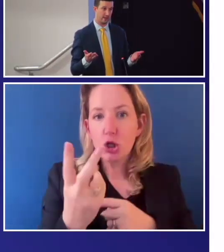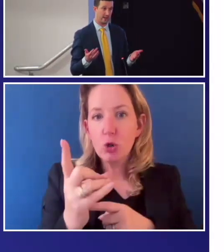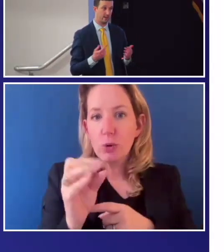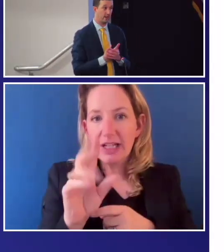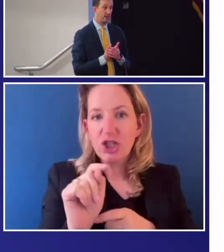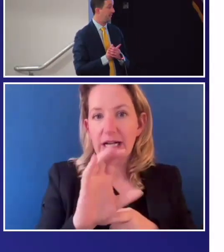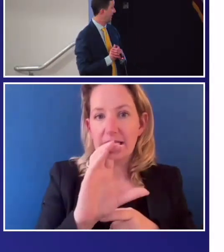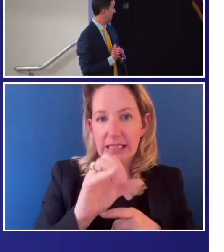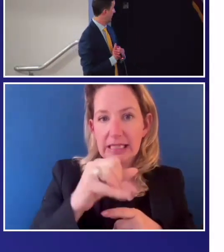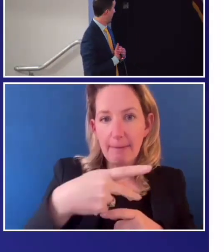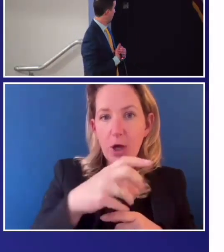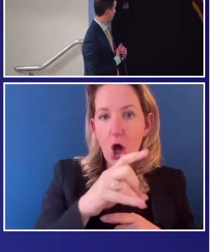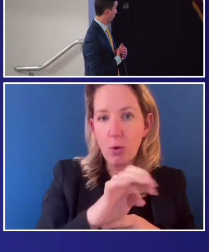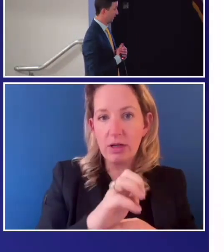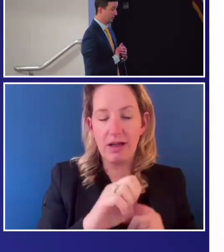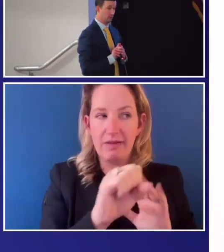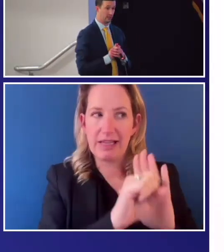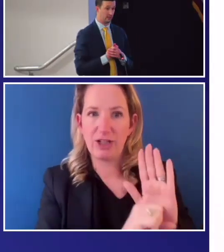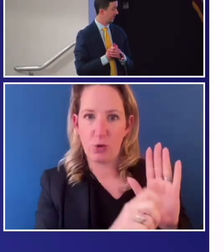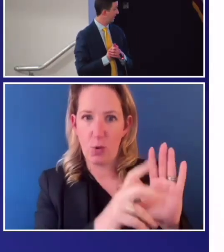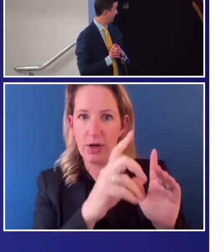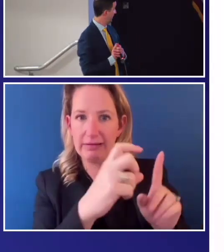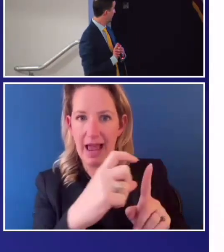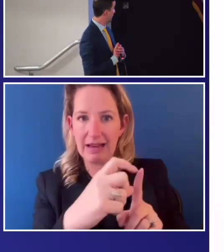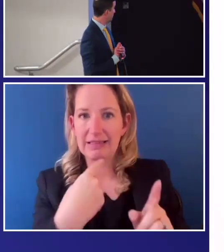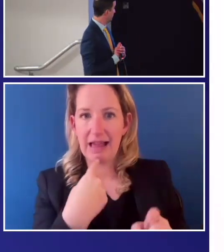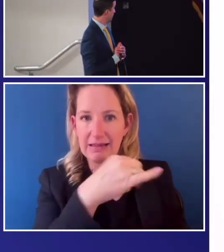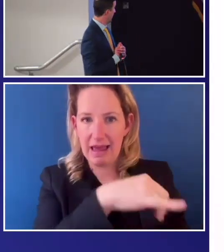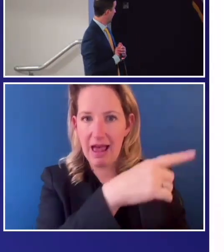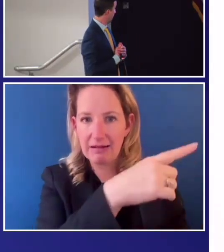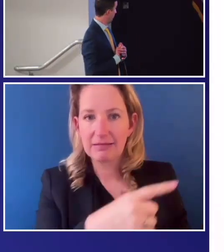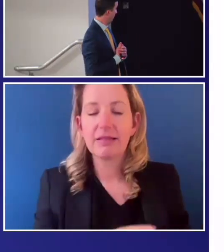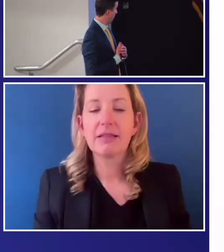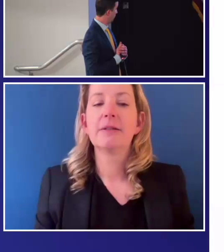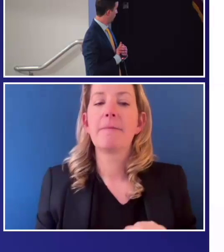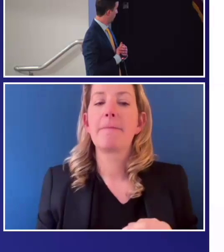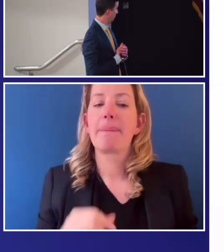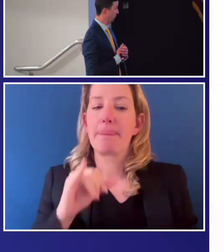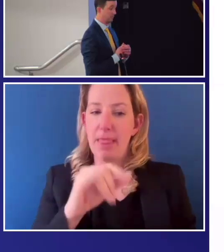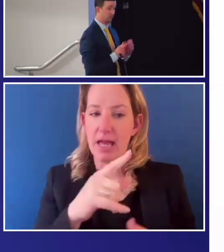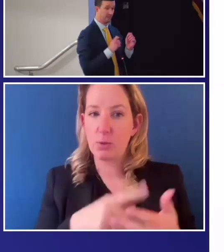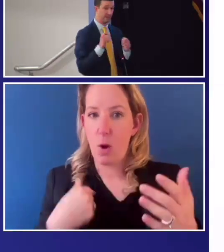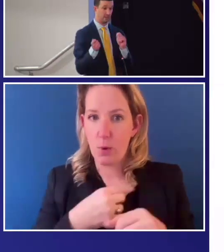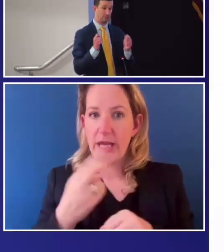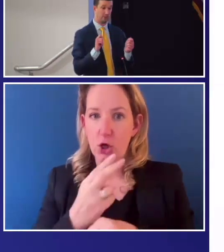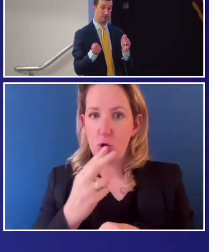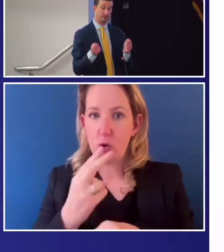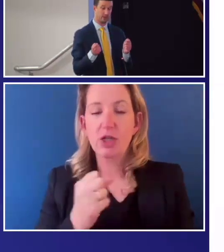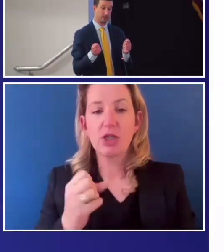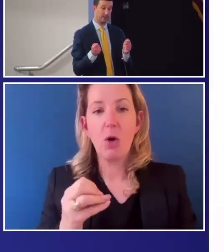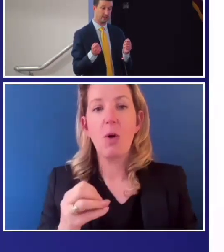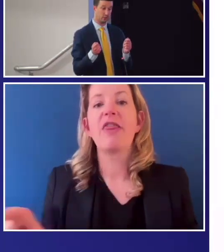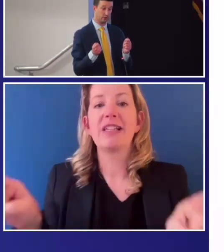that. That is the option we use in the data set that we published. So we defined same field of study as you